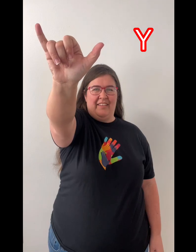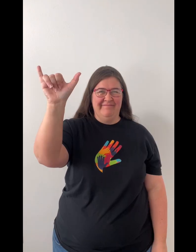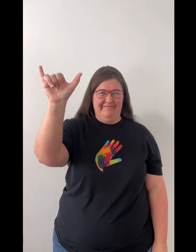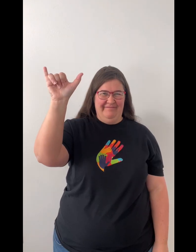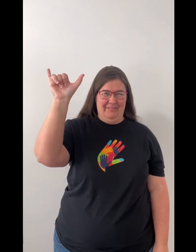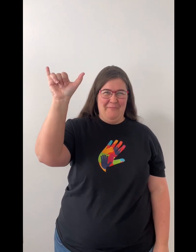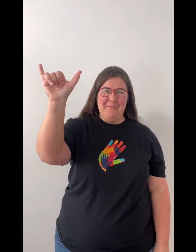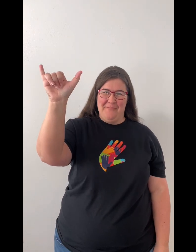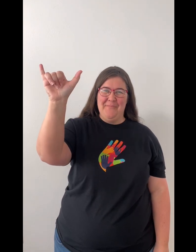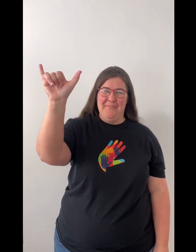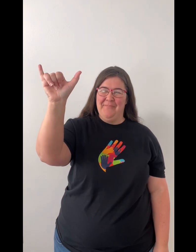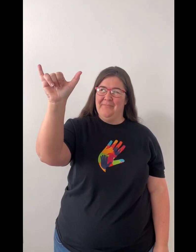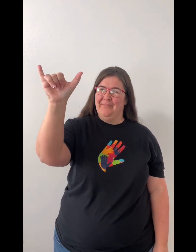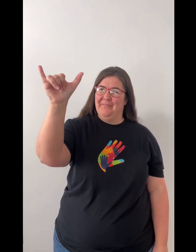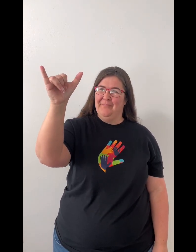How to sign Y in ASL